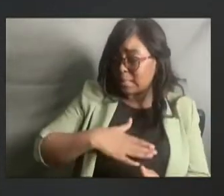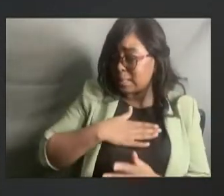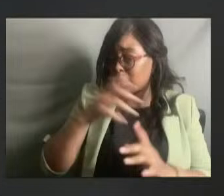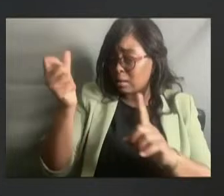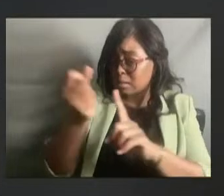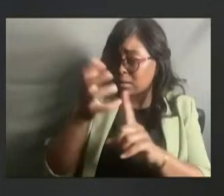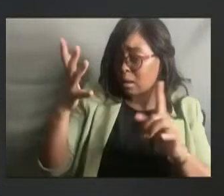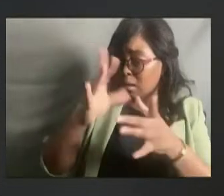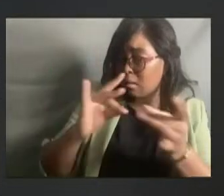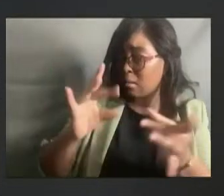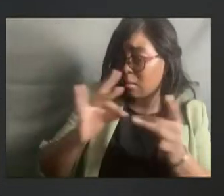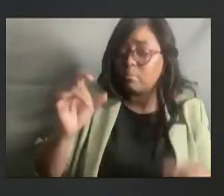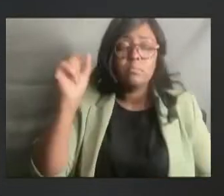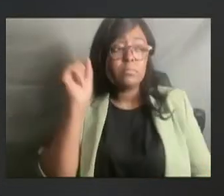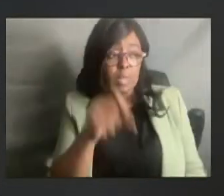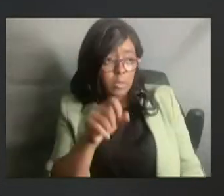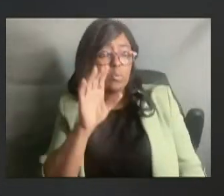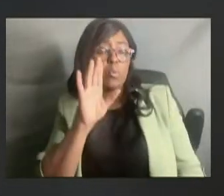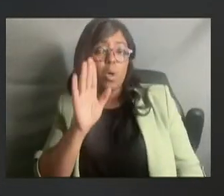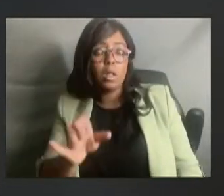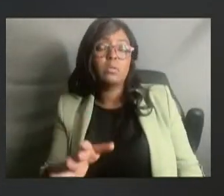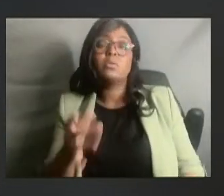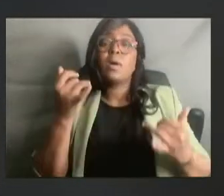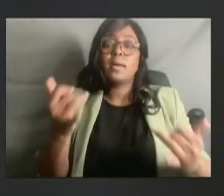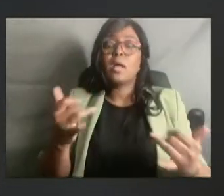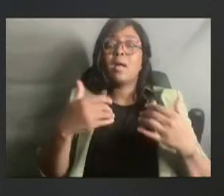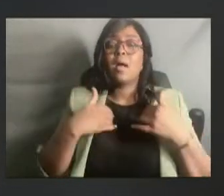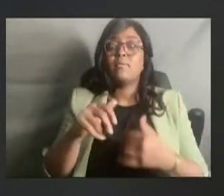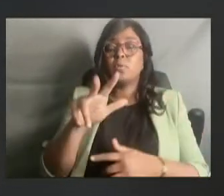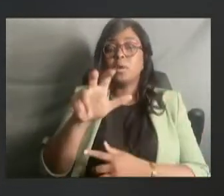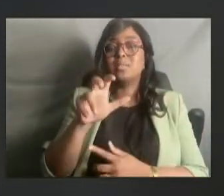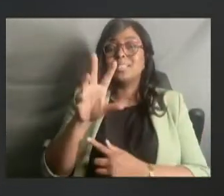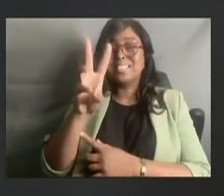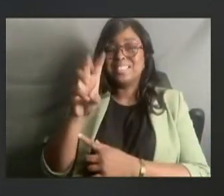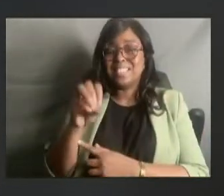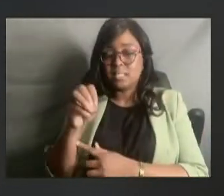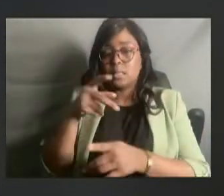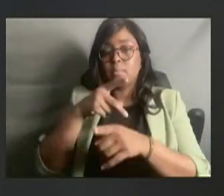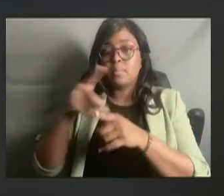please speak to this? Yes, I